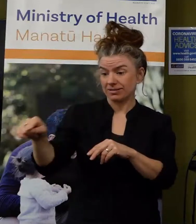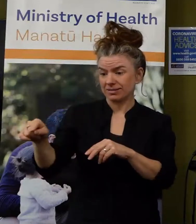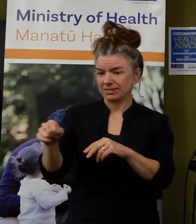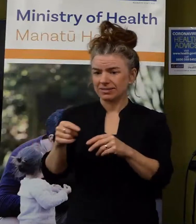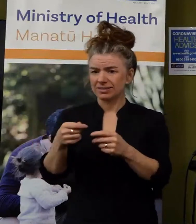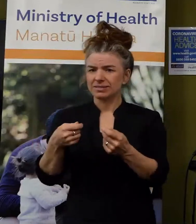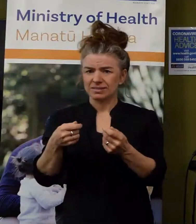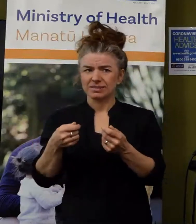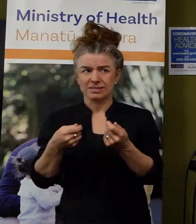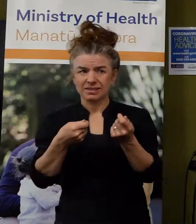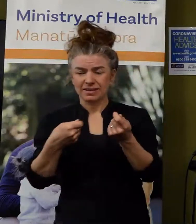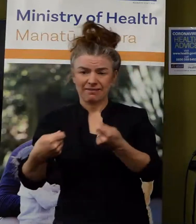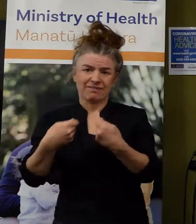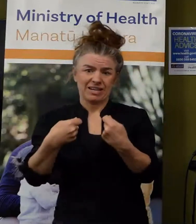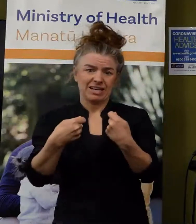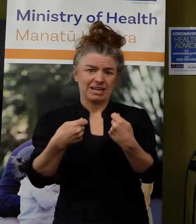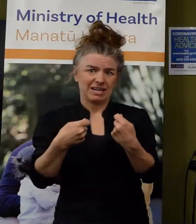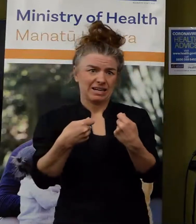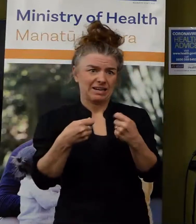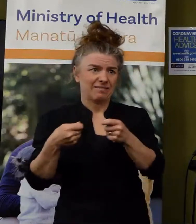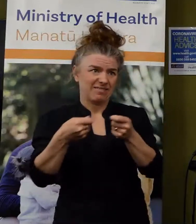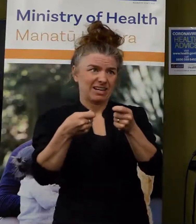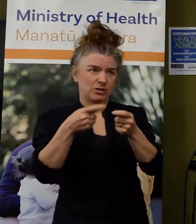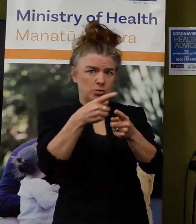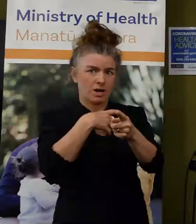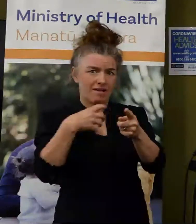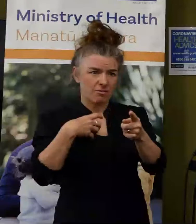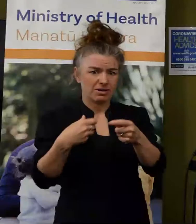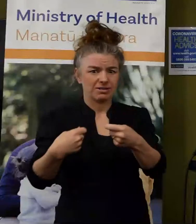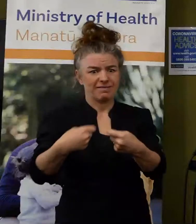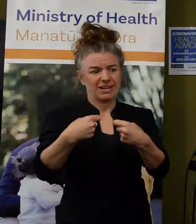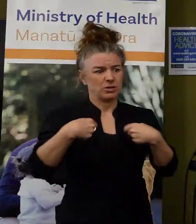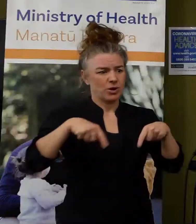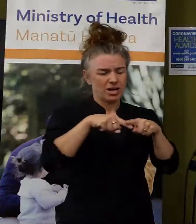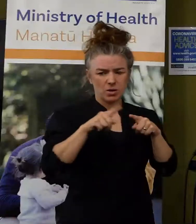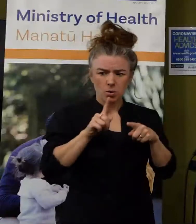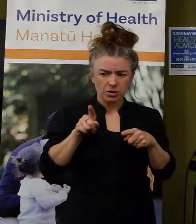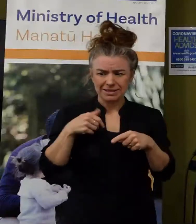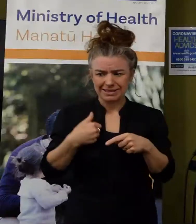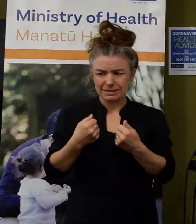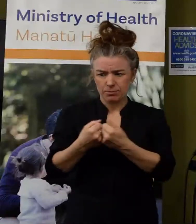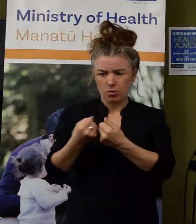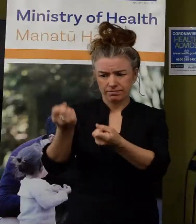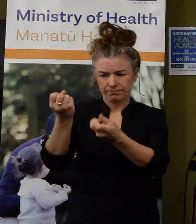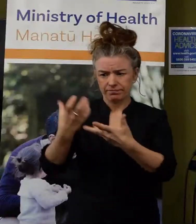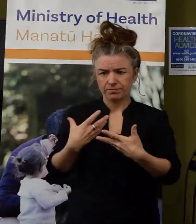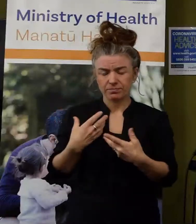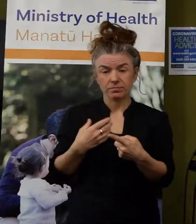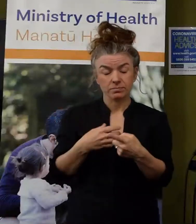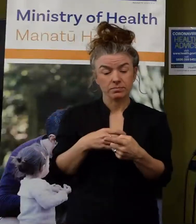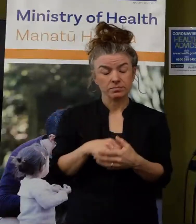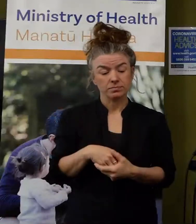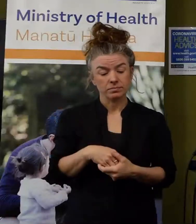information back to us, including about any support they might need. It does the account of specific countries